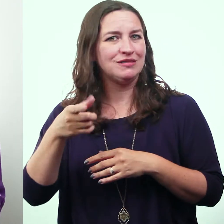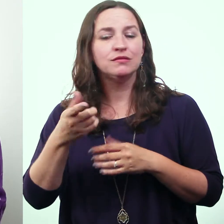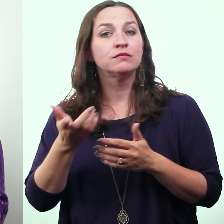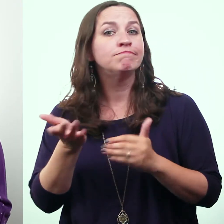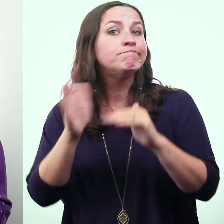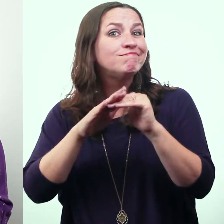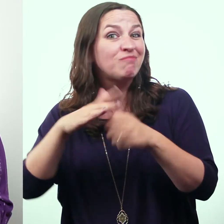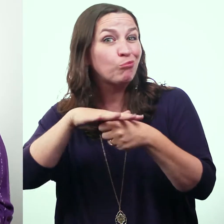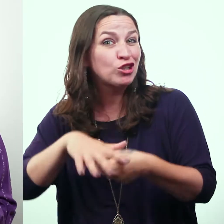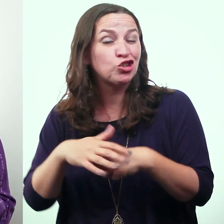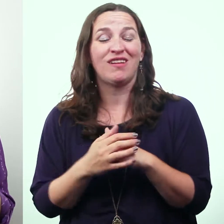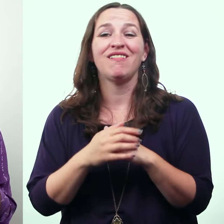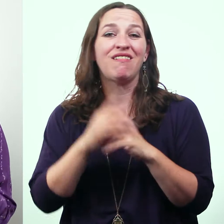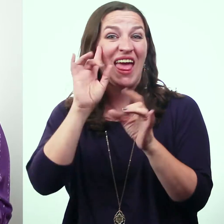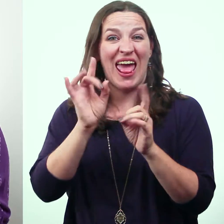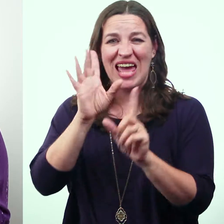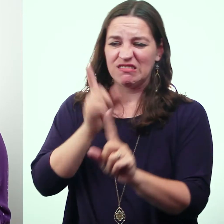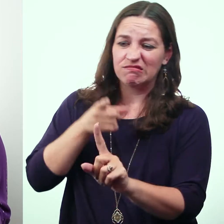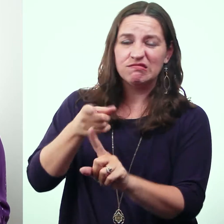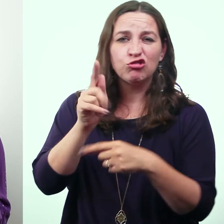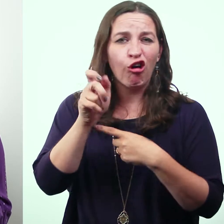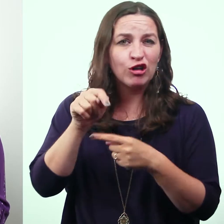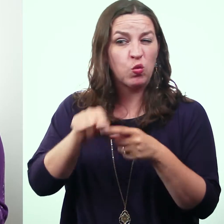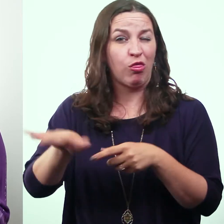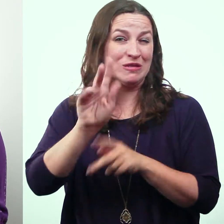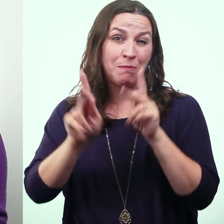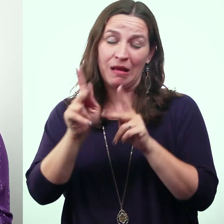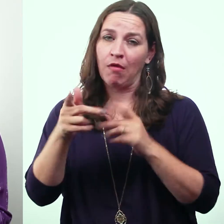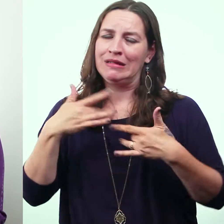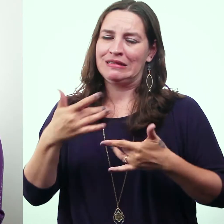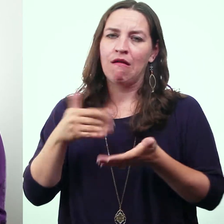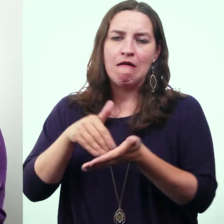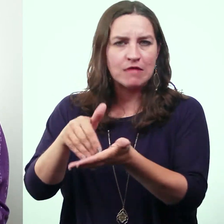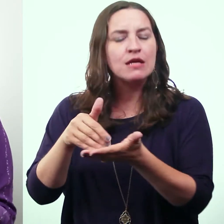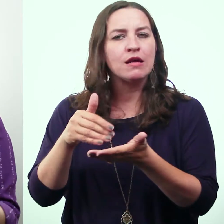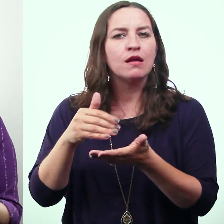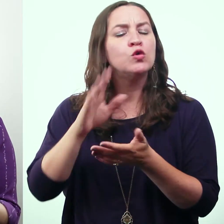experience more oppression, experience more targeted hate and more of that aggress..